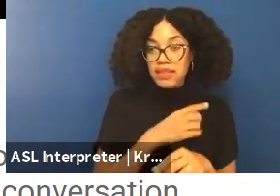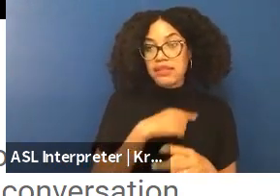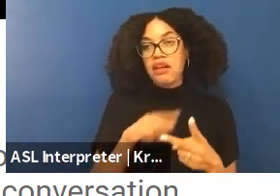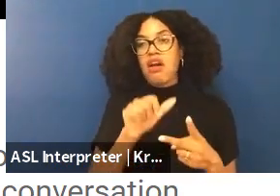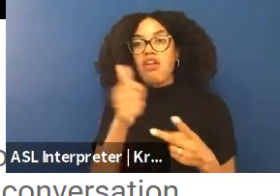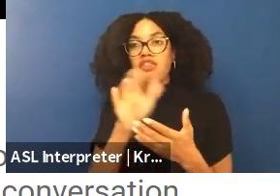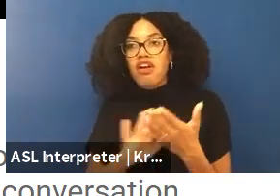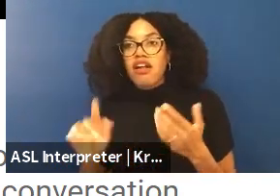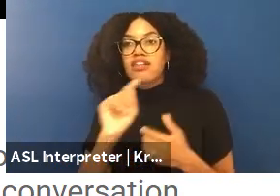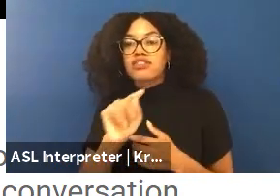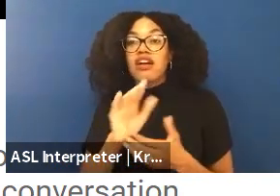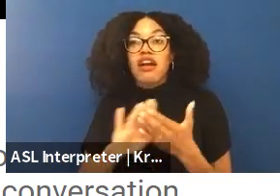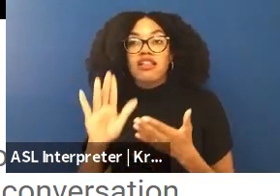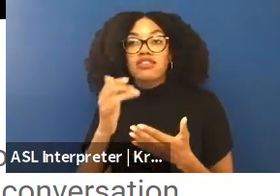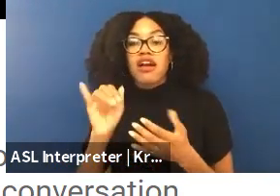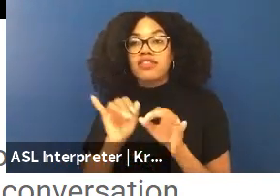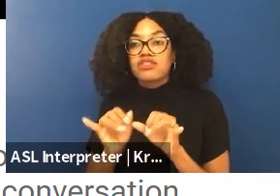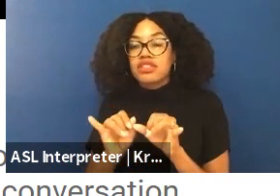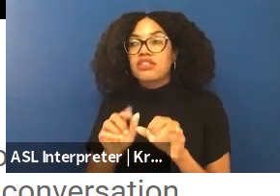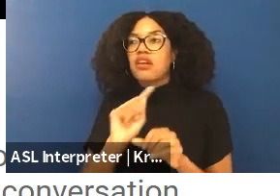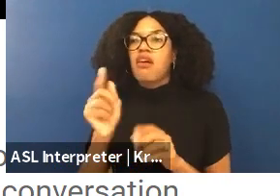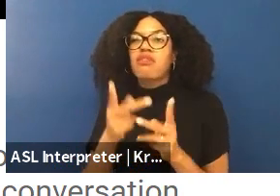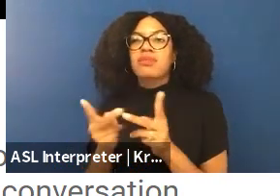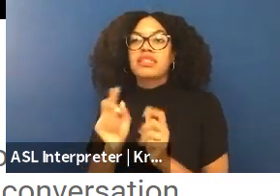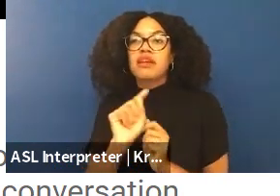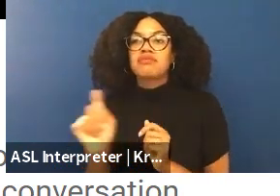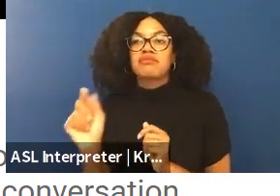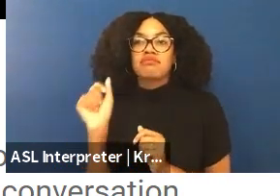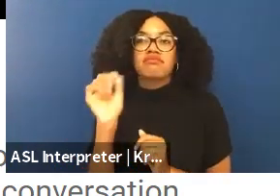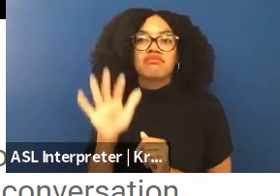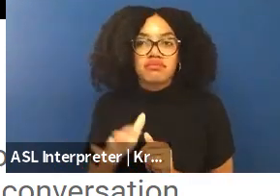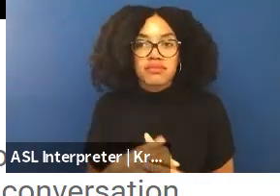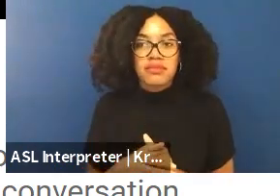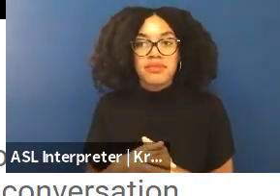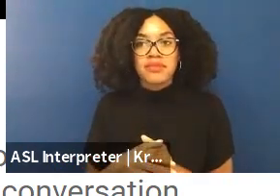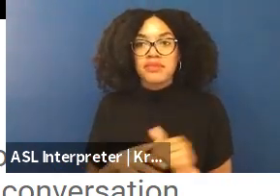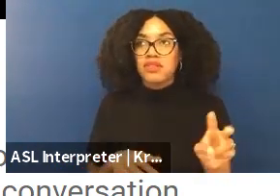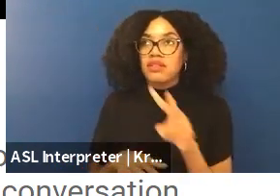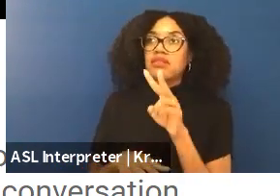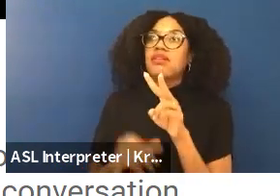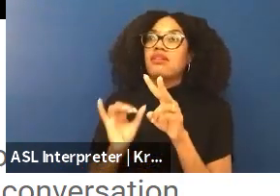you know, other places. But I think it really takes that faculty buy-in to see what you're